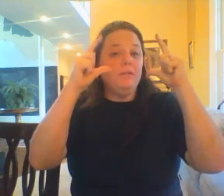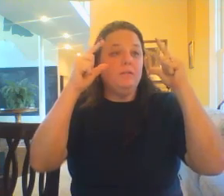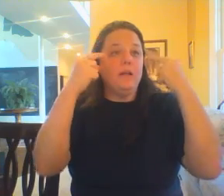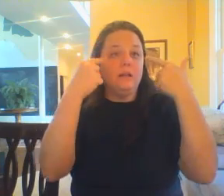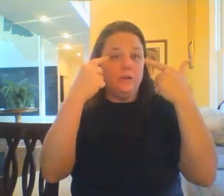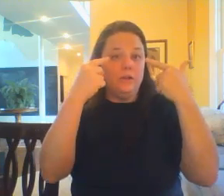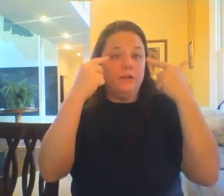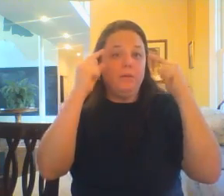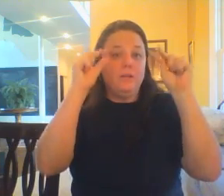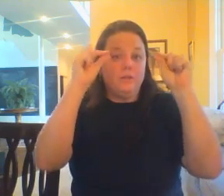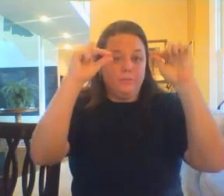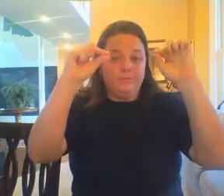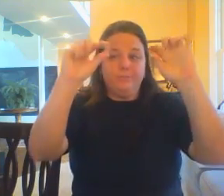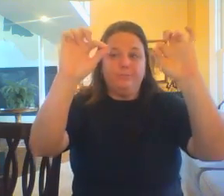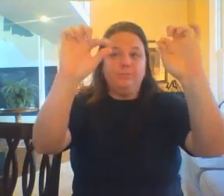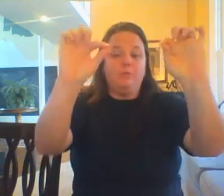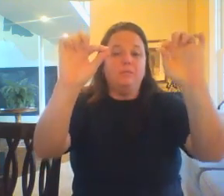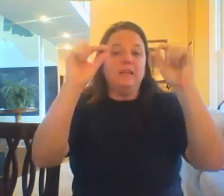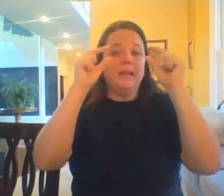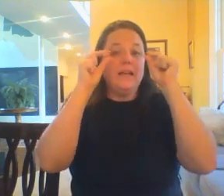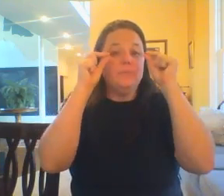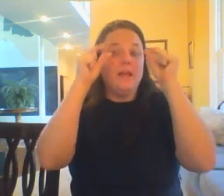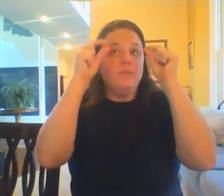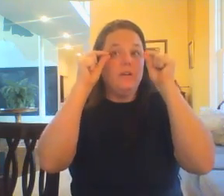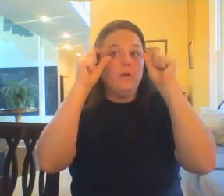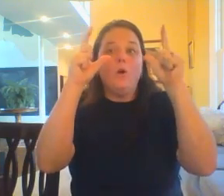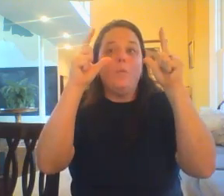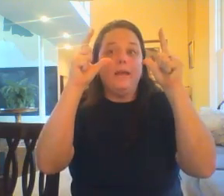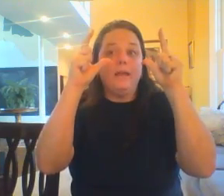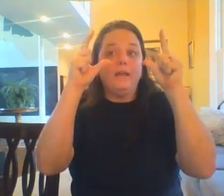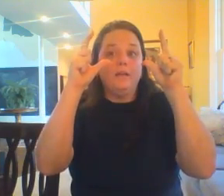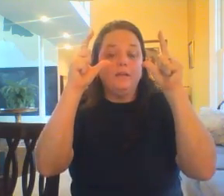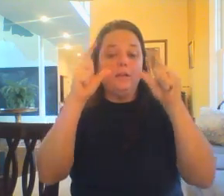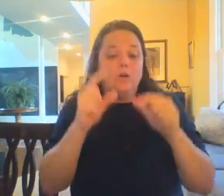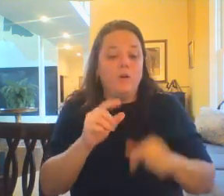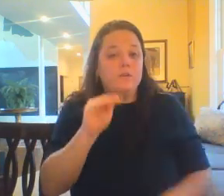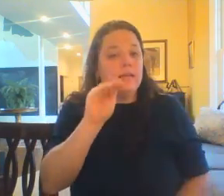not literally but your little pretend